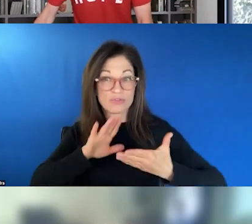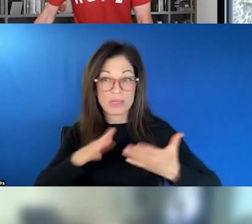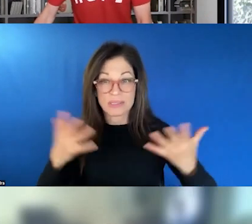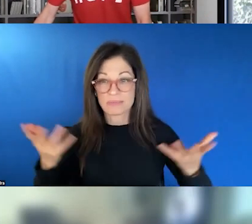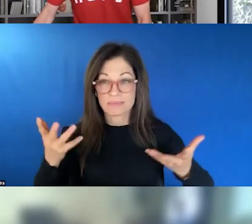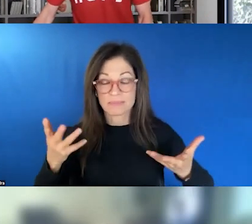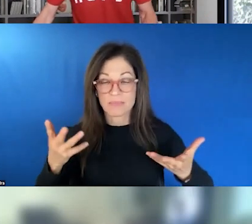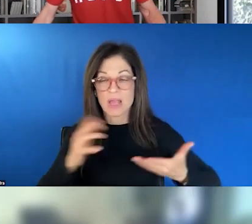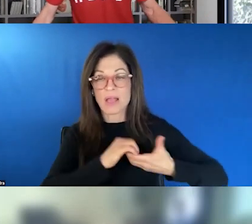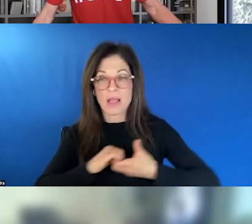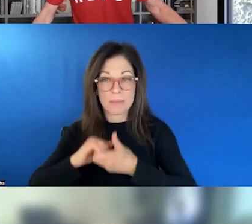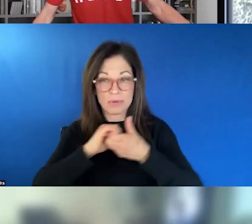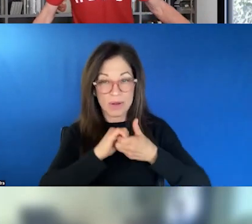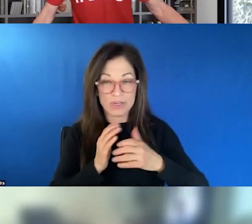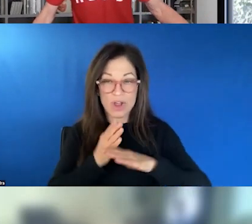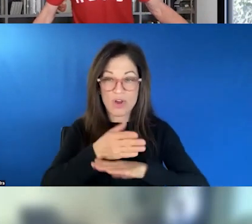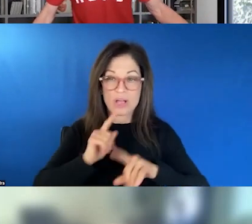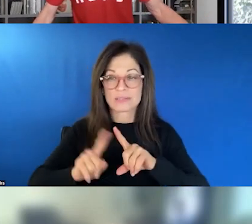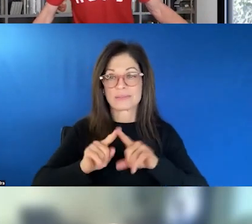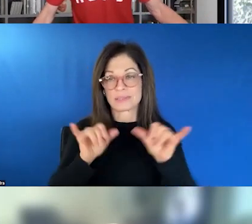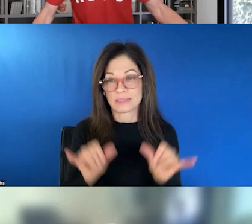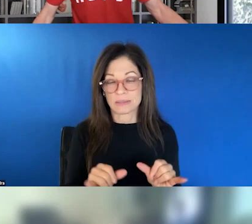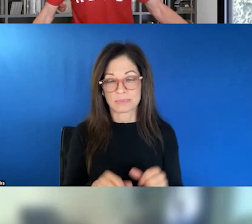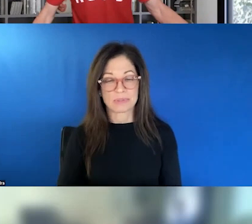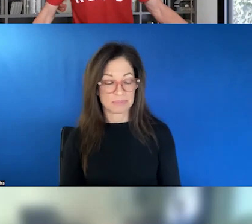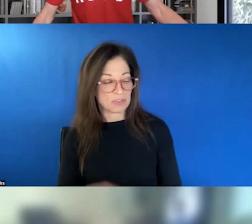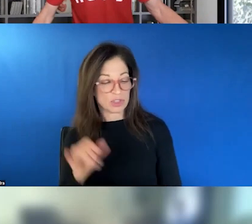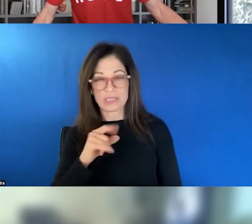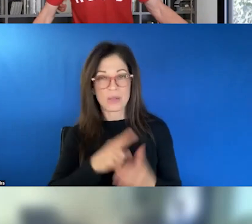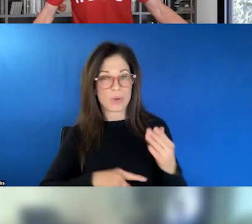COLLABORATION ACROSS SYSTEMS. VERY MUCH LIKE WHAT WE TALKED